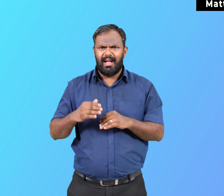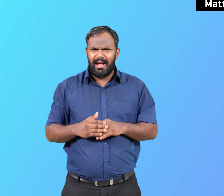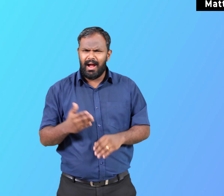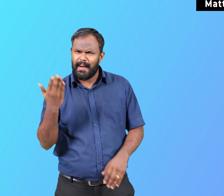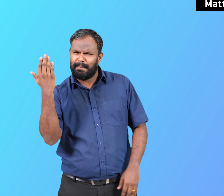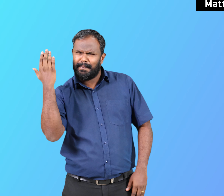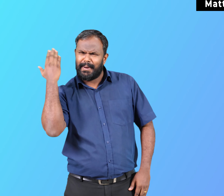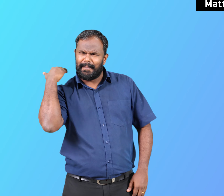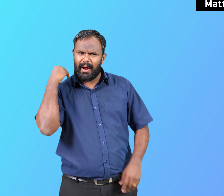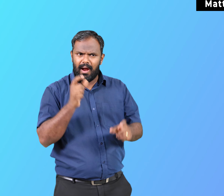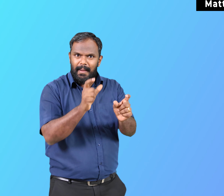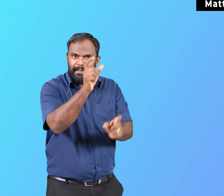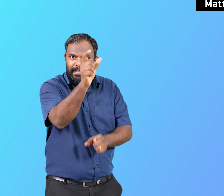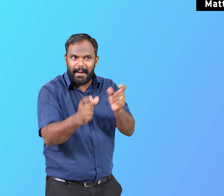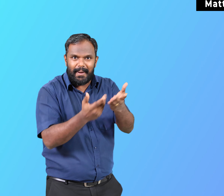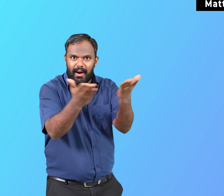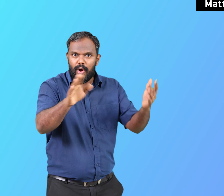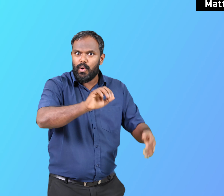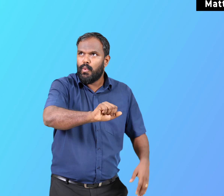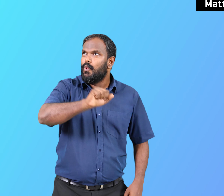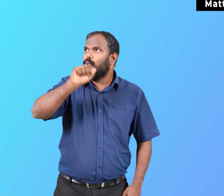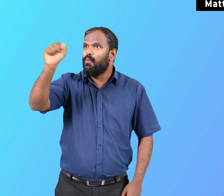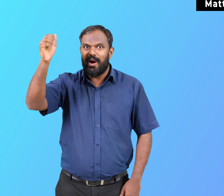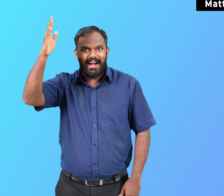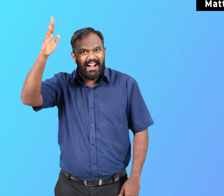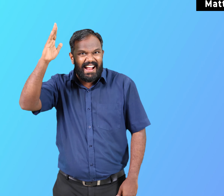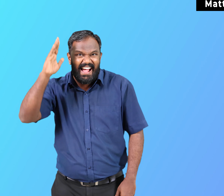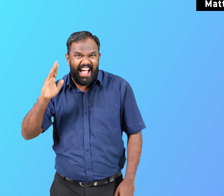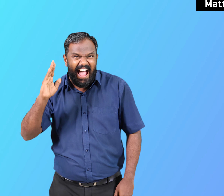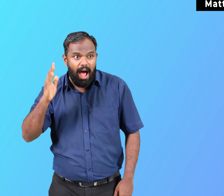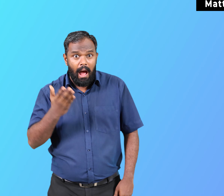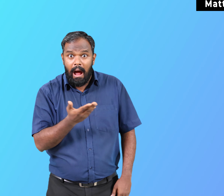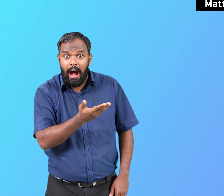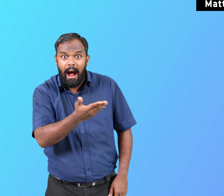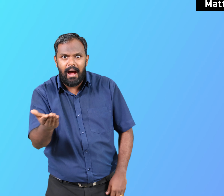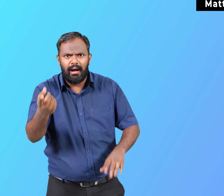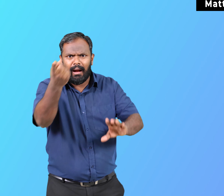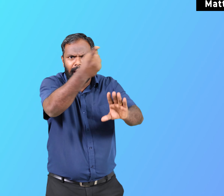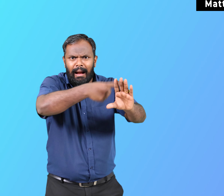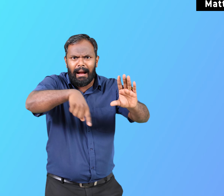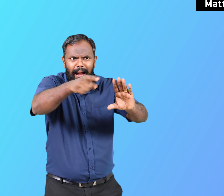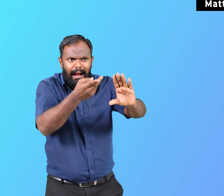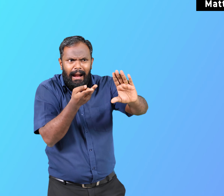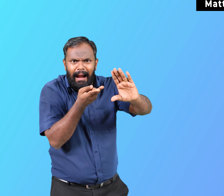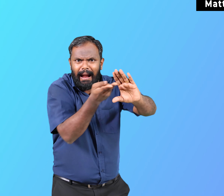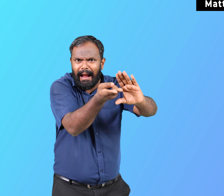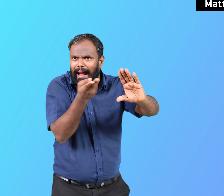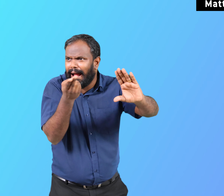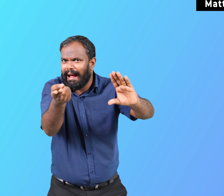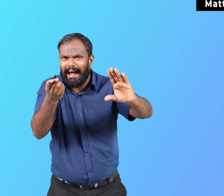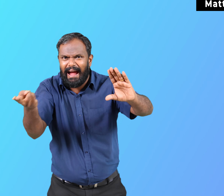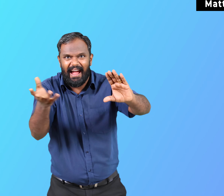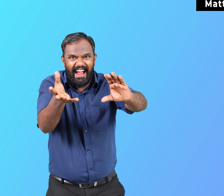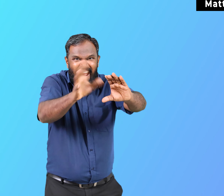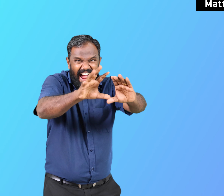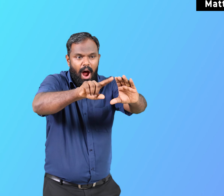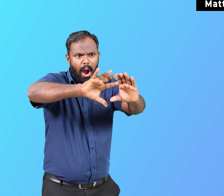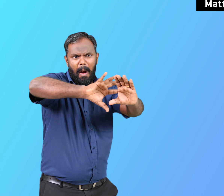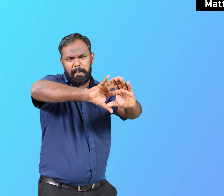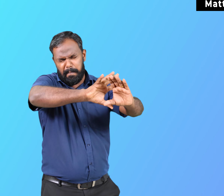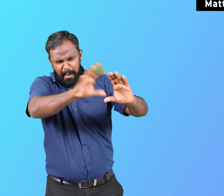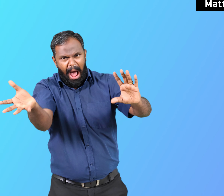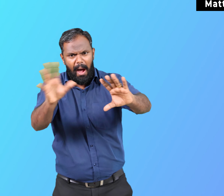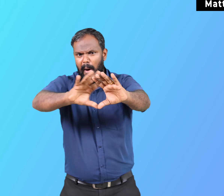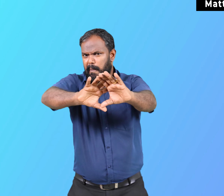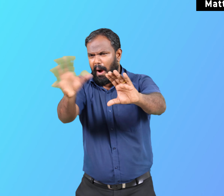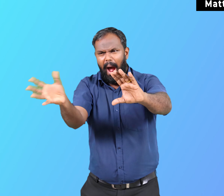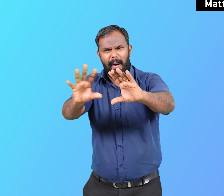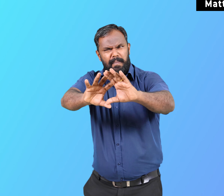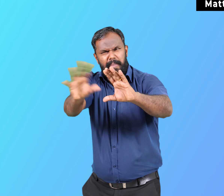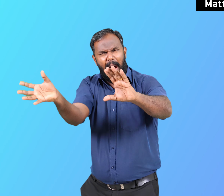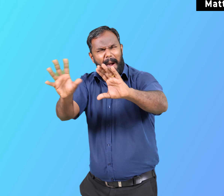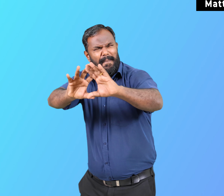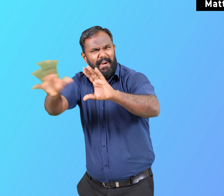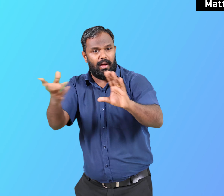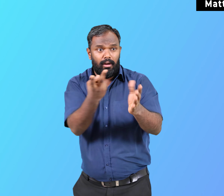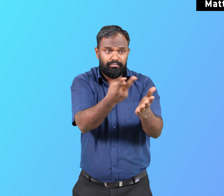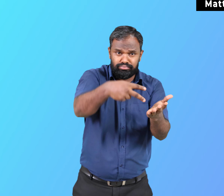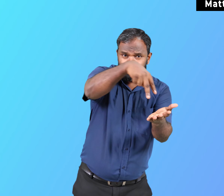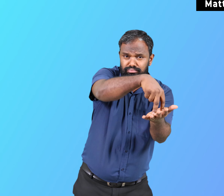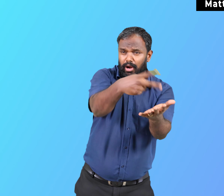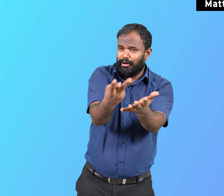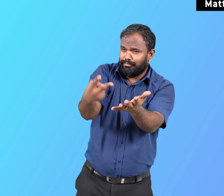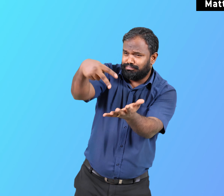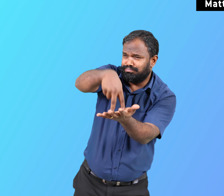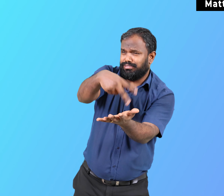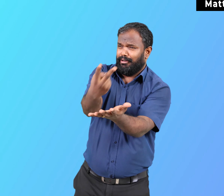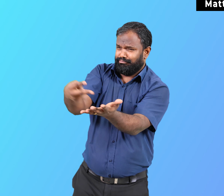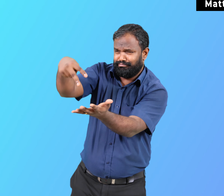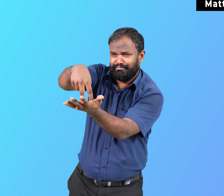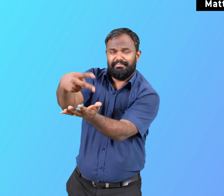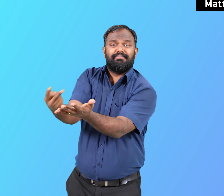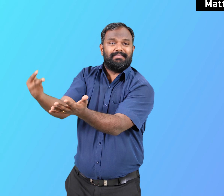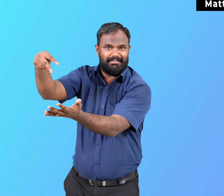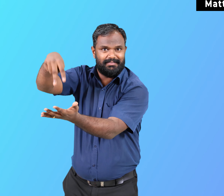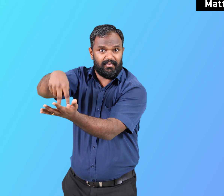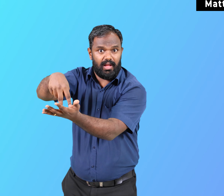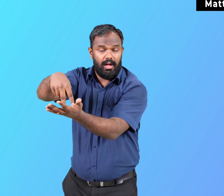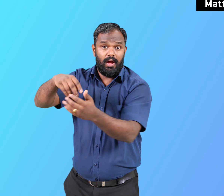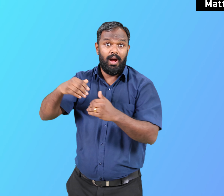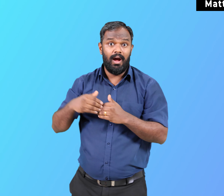The graves opened, and many of God’s people who had died were raised from death.